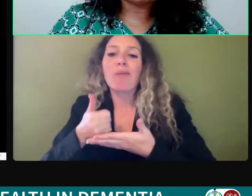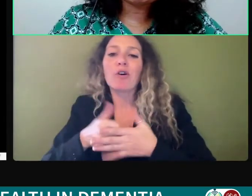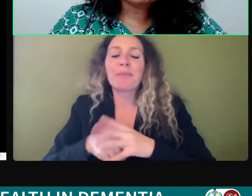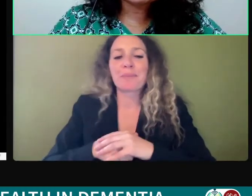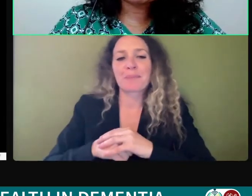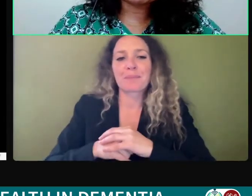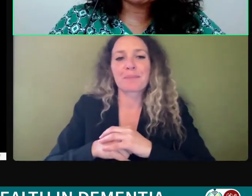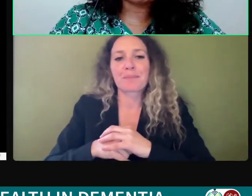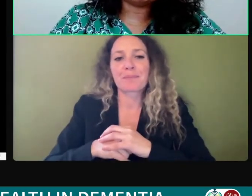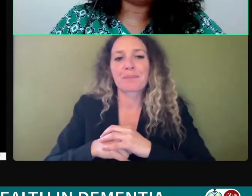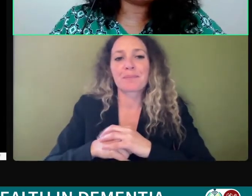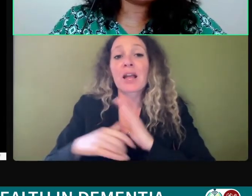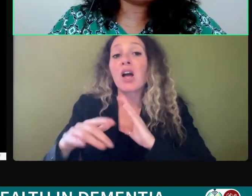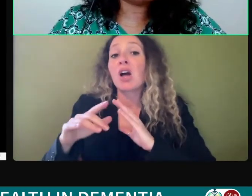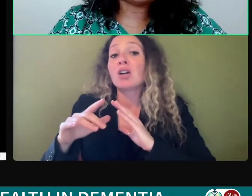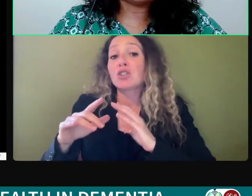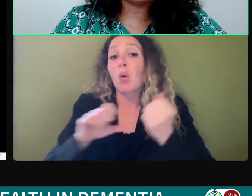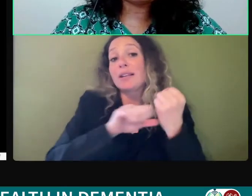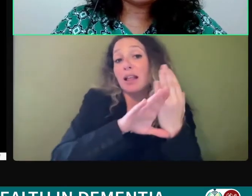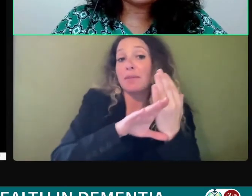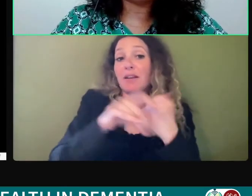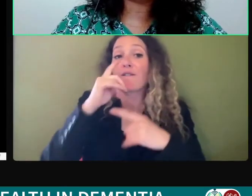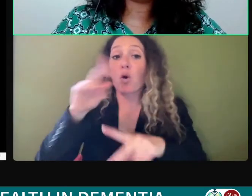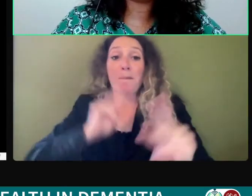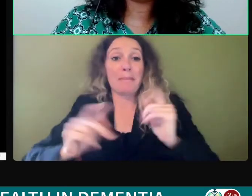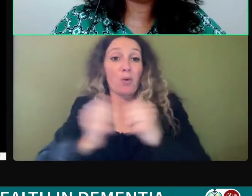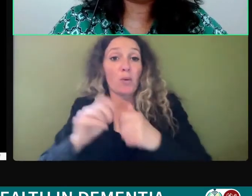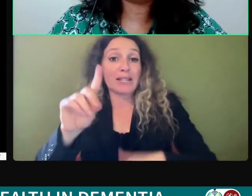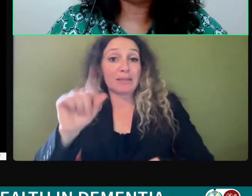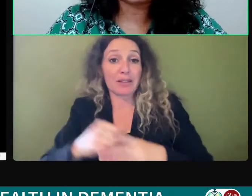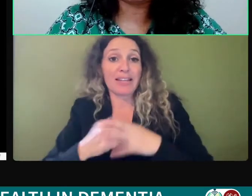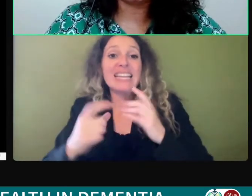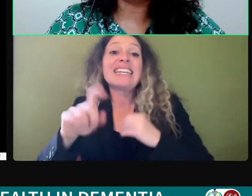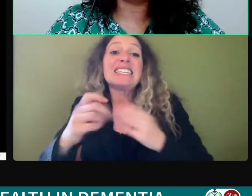telemedicine for those with cognitive disability needs to be as close to one-click as possible.